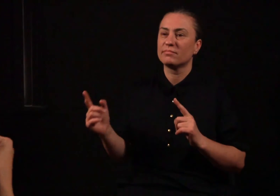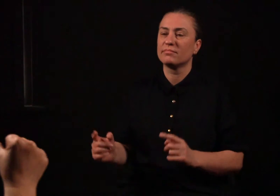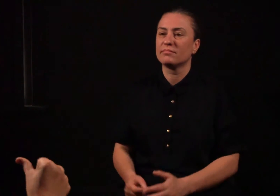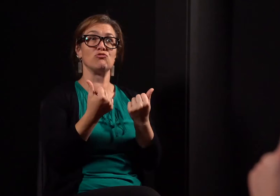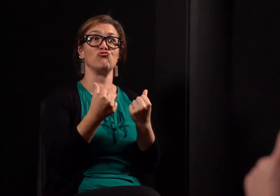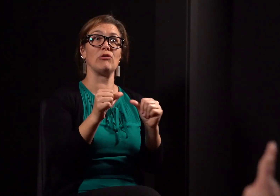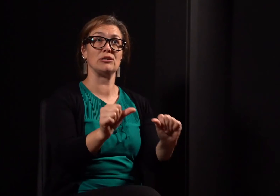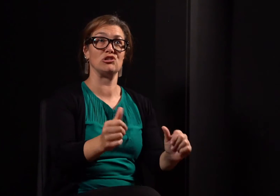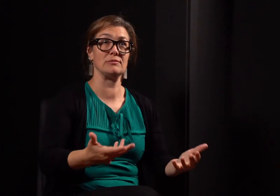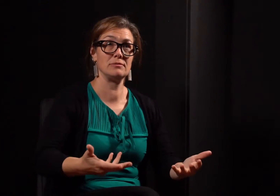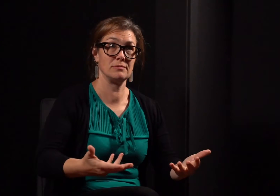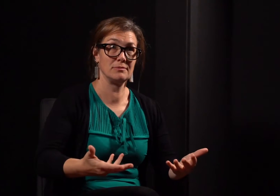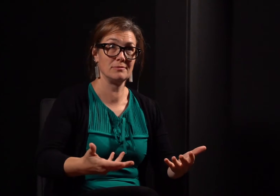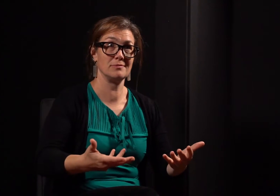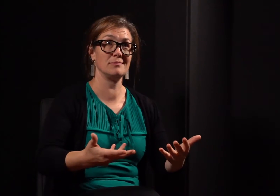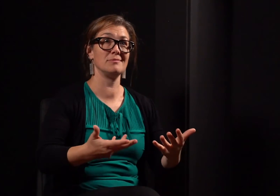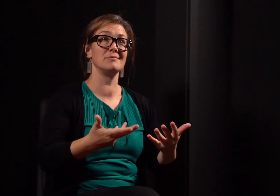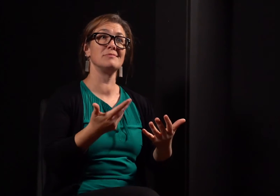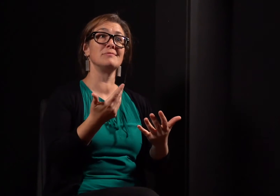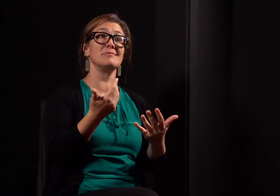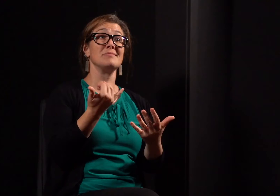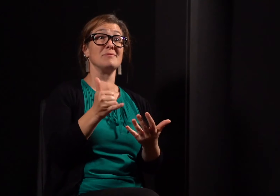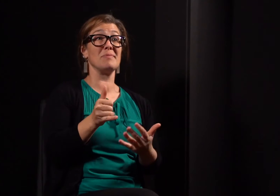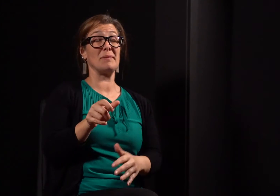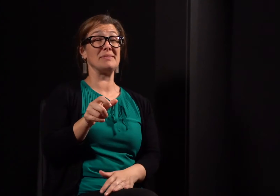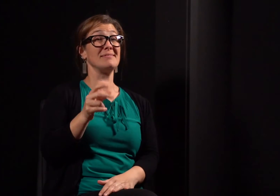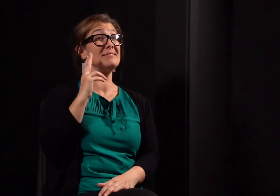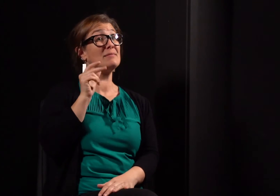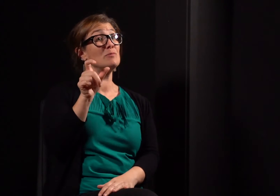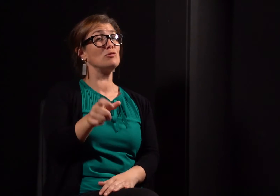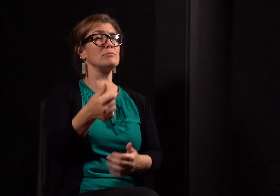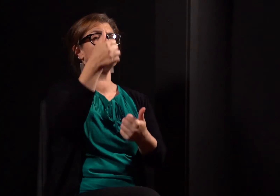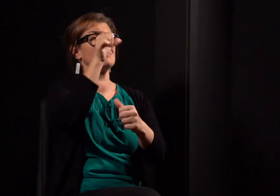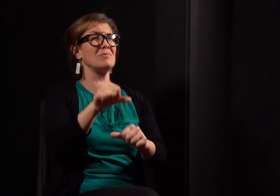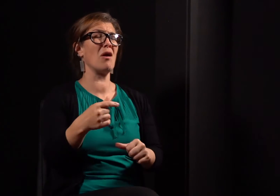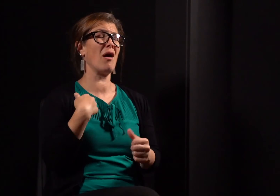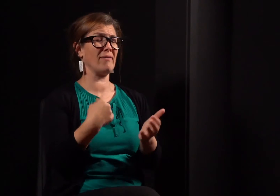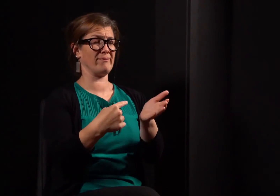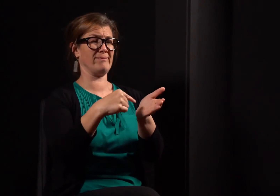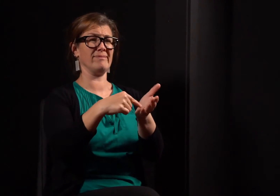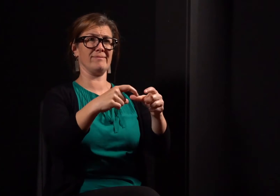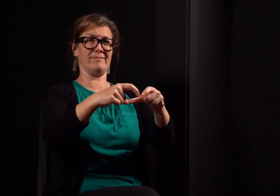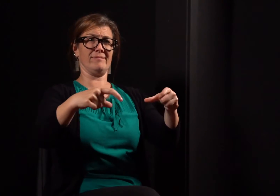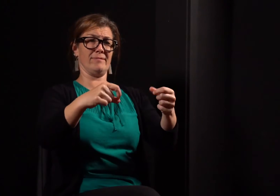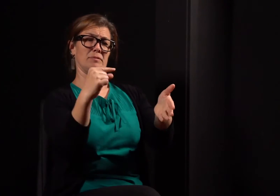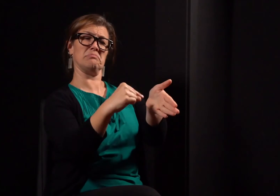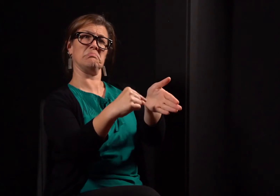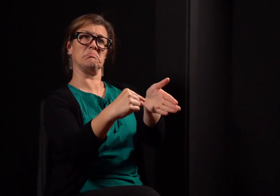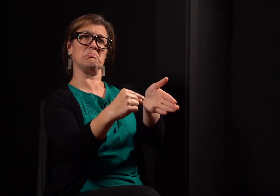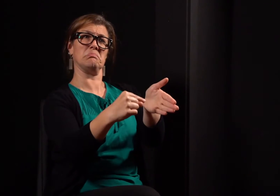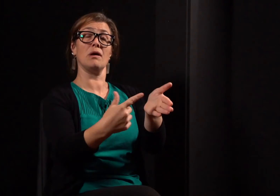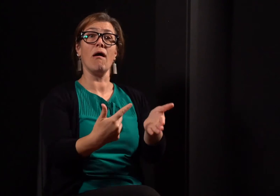we need to have strategies in place for that and perhaps, the deaf person, they know their medication